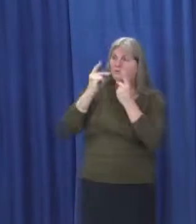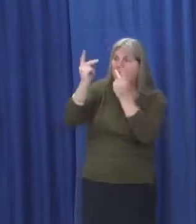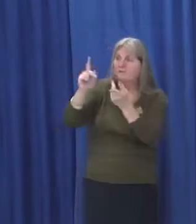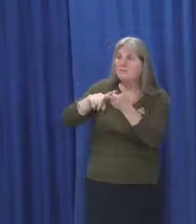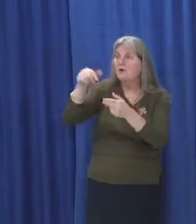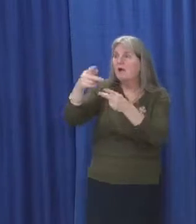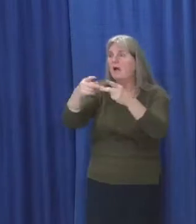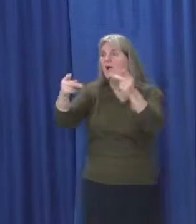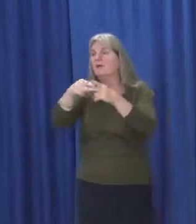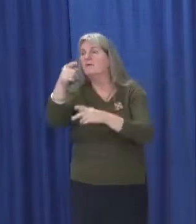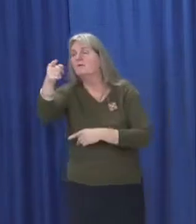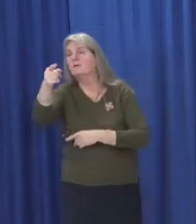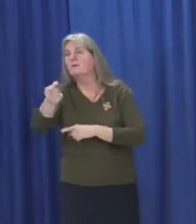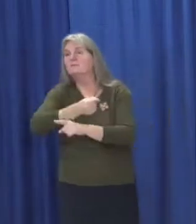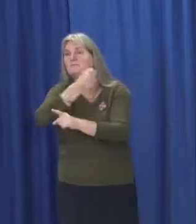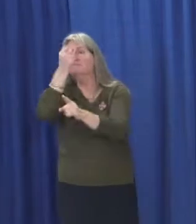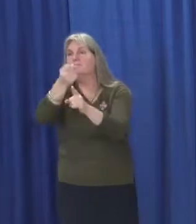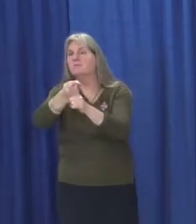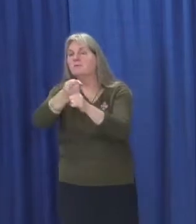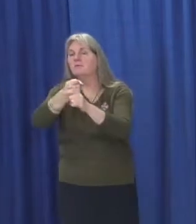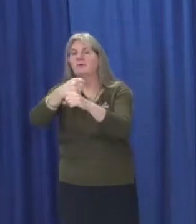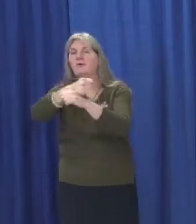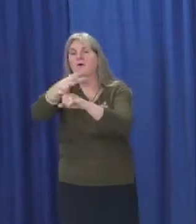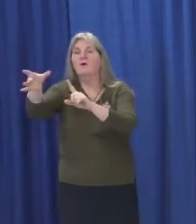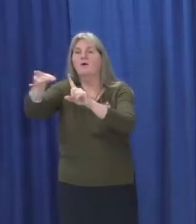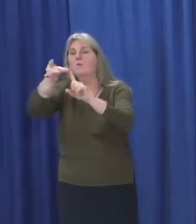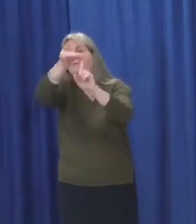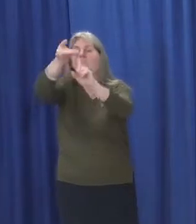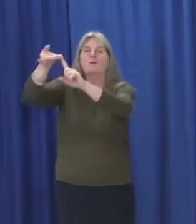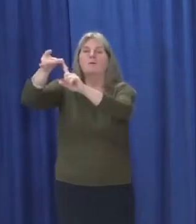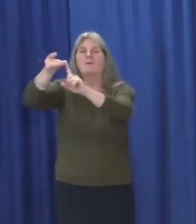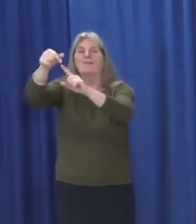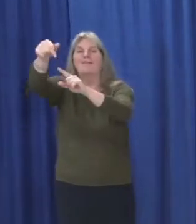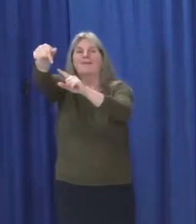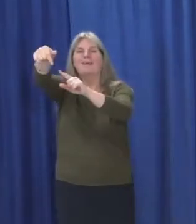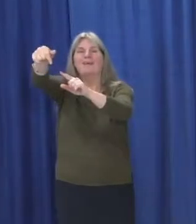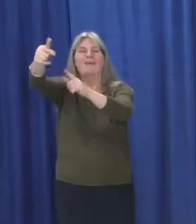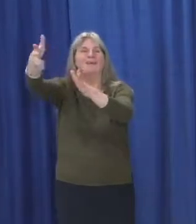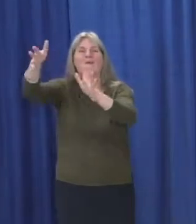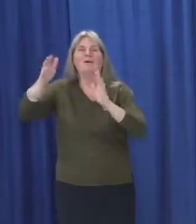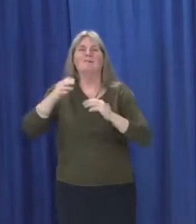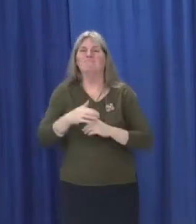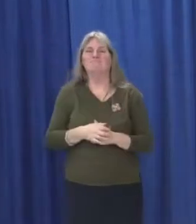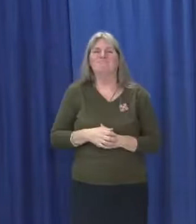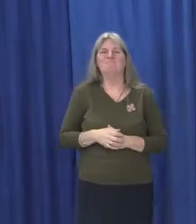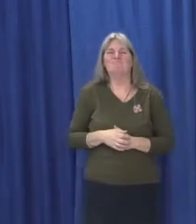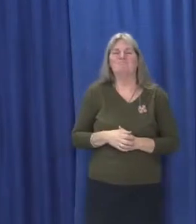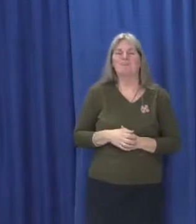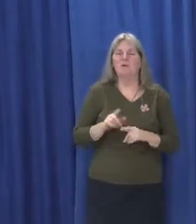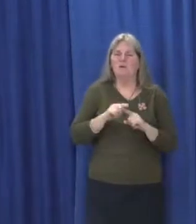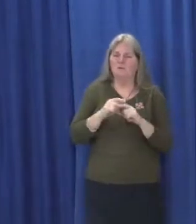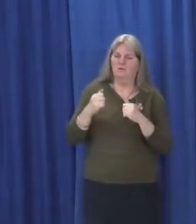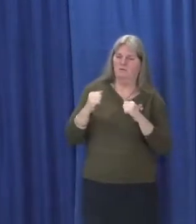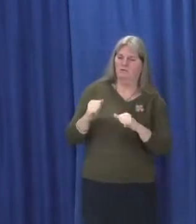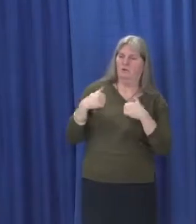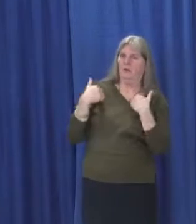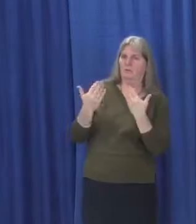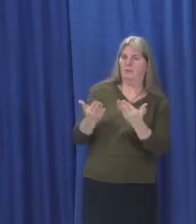the fourth wave is crashing against the shores. I'm recommending group sizes be